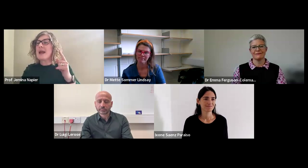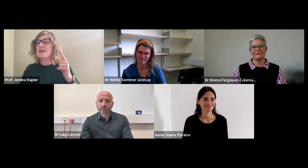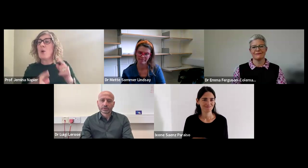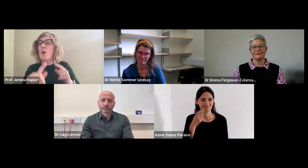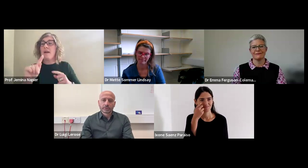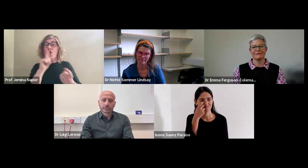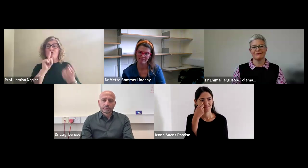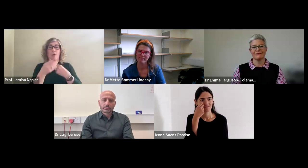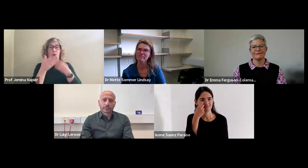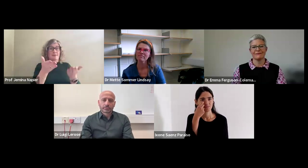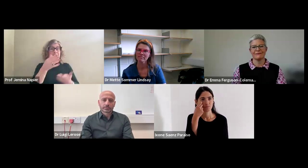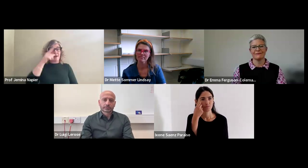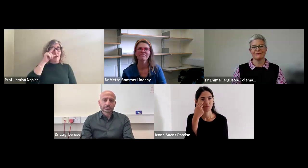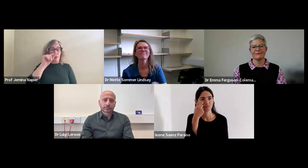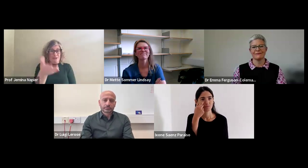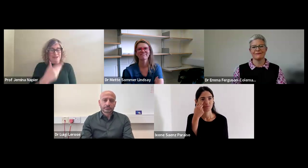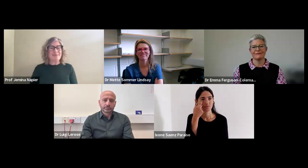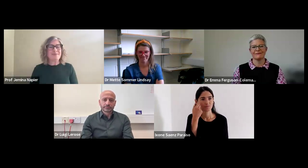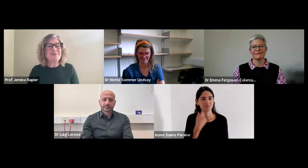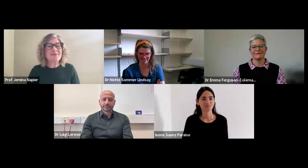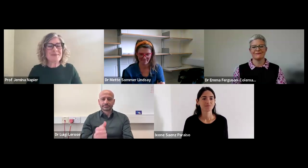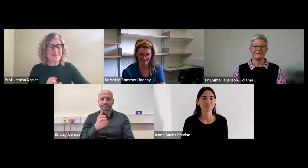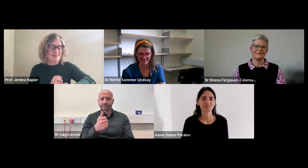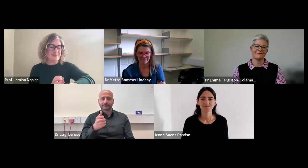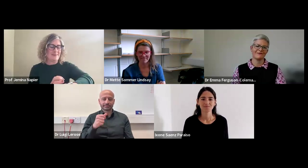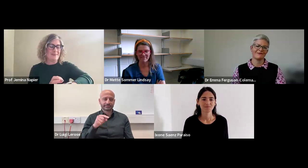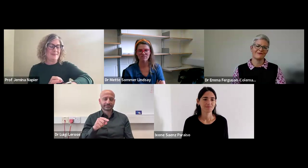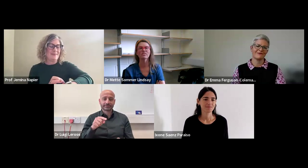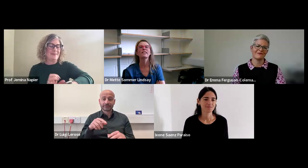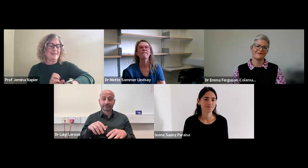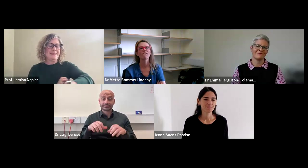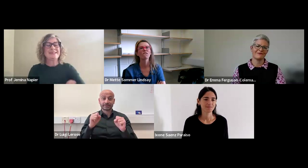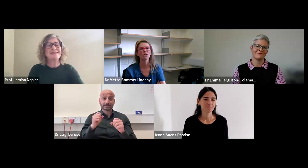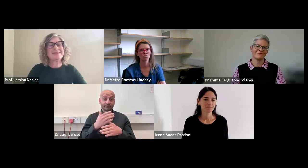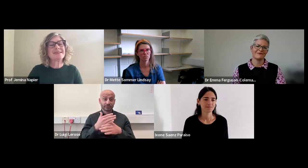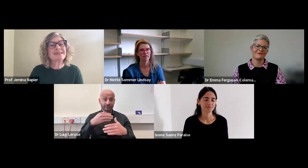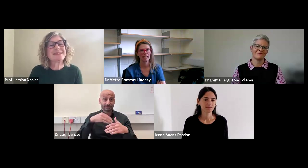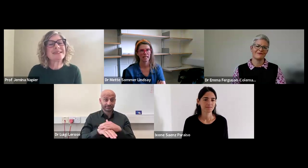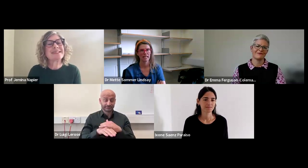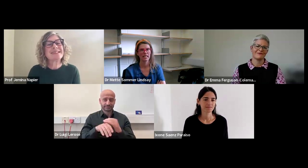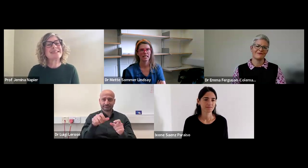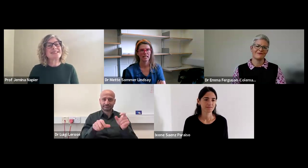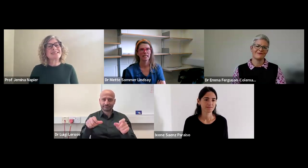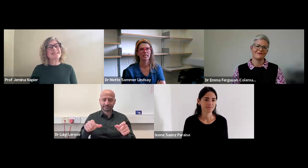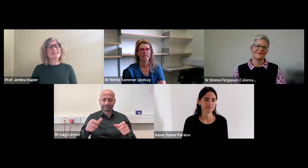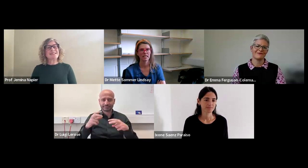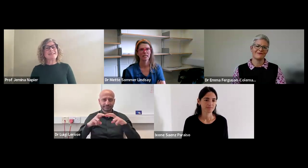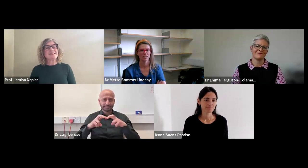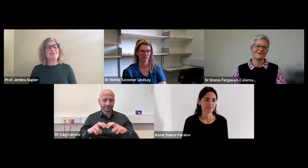navigate all of these issues. And the first respondent for this question would be Luigi.